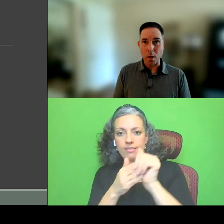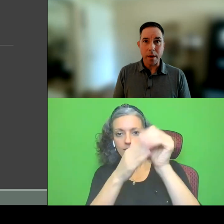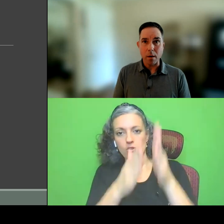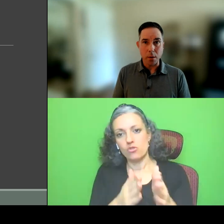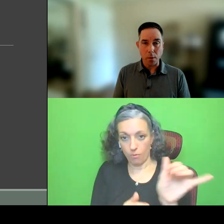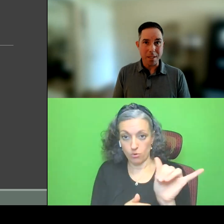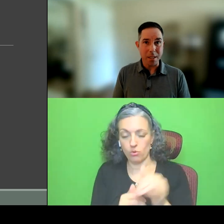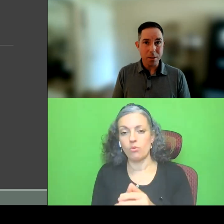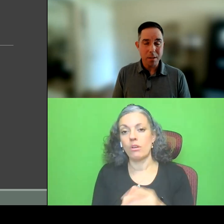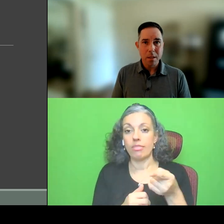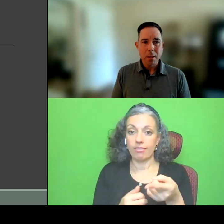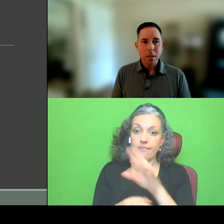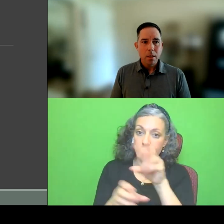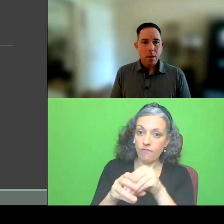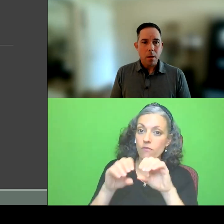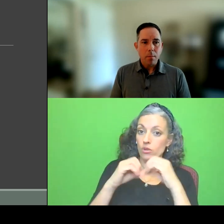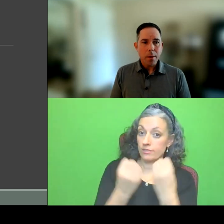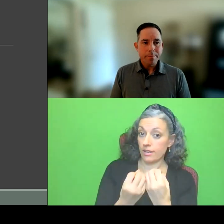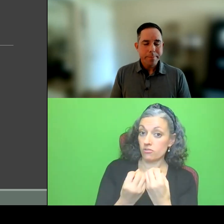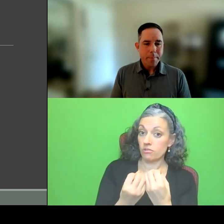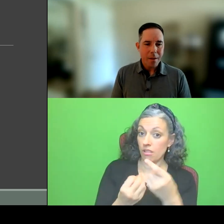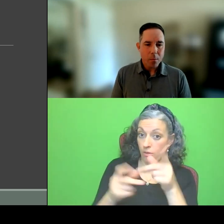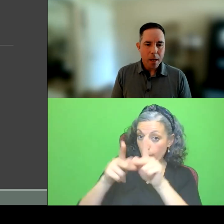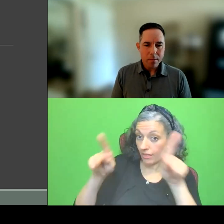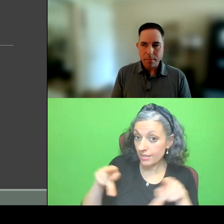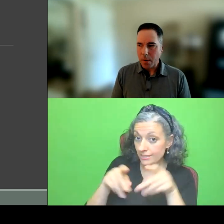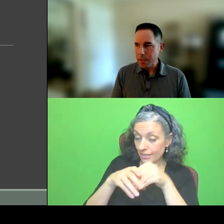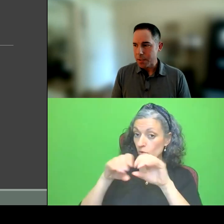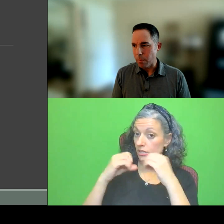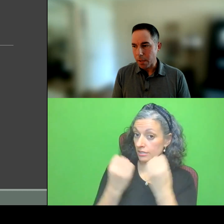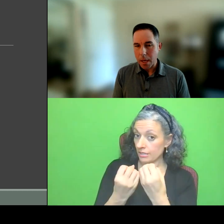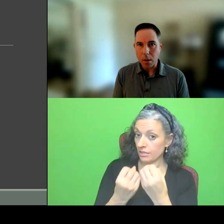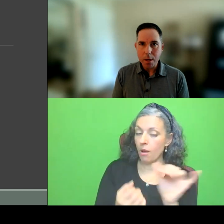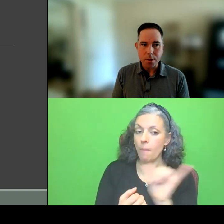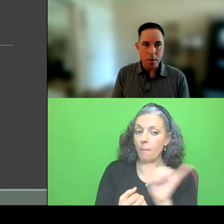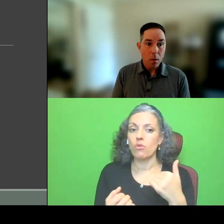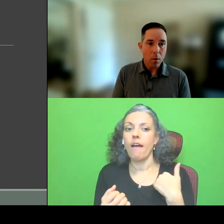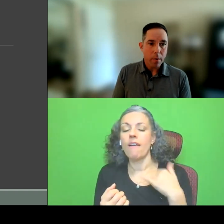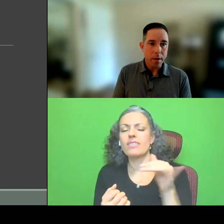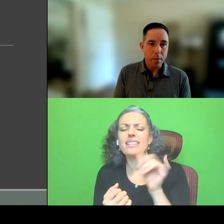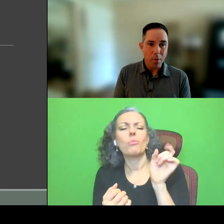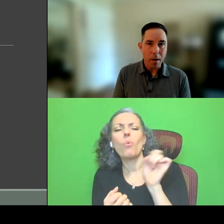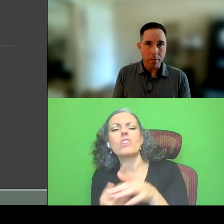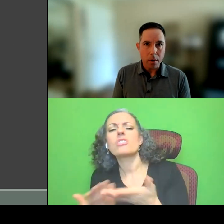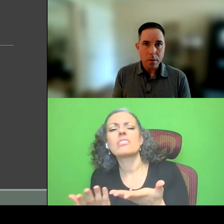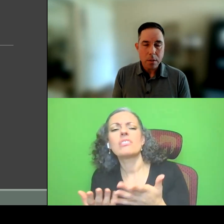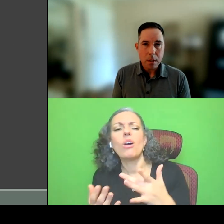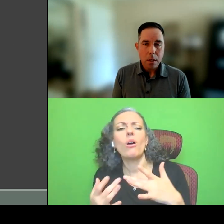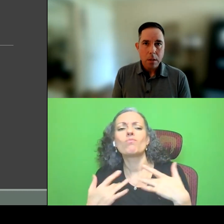where they are in the organization. But then we have a very similar kind of question. What about different product verticals?